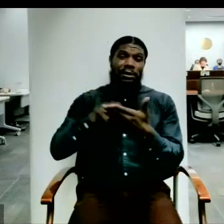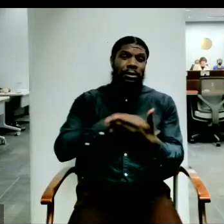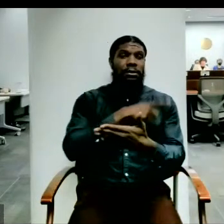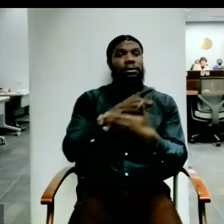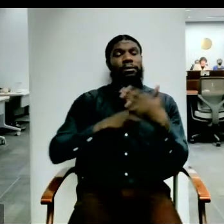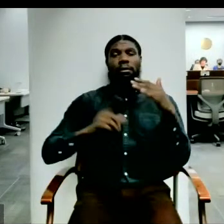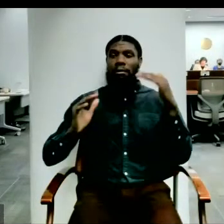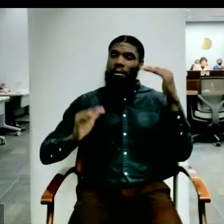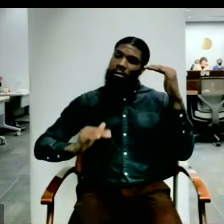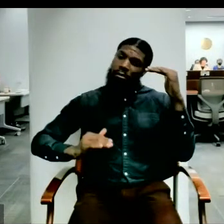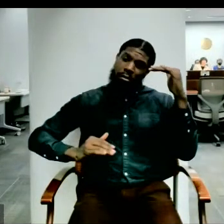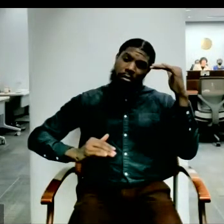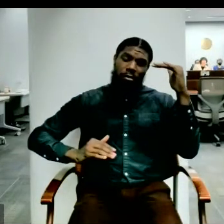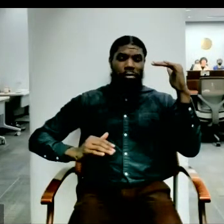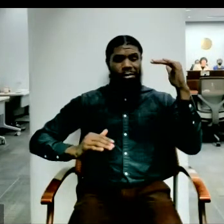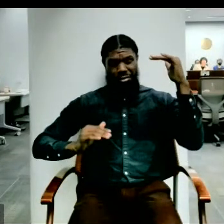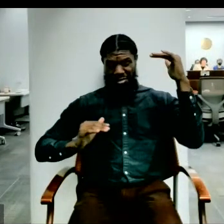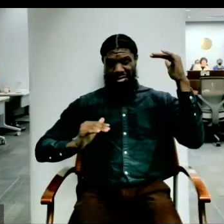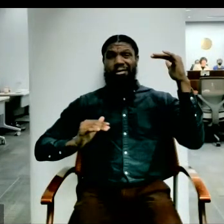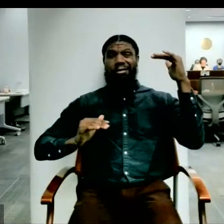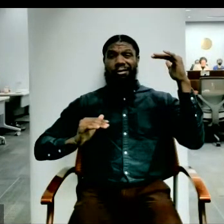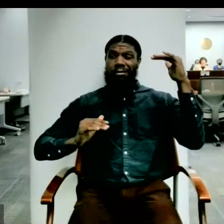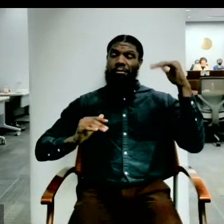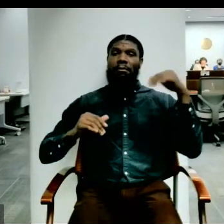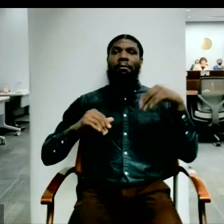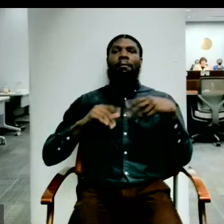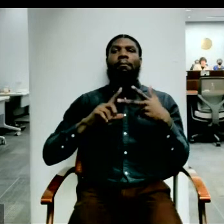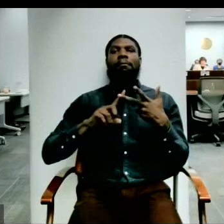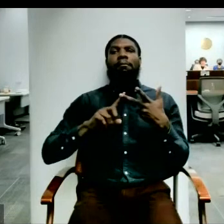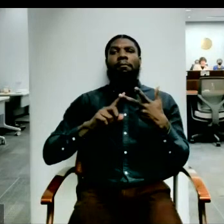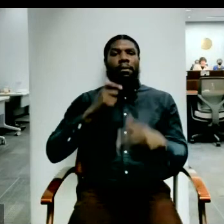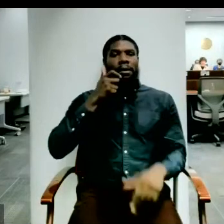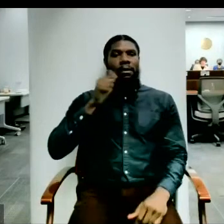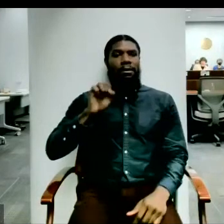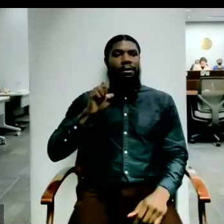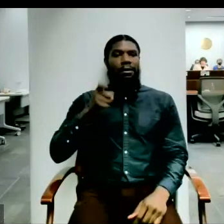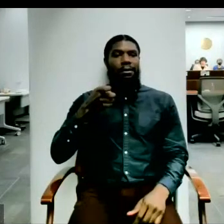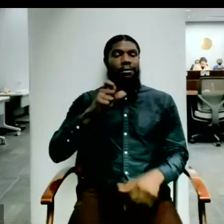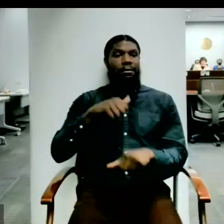the persistence of sex-based wage gaps or sexual harassment.